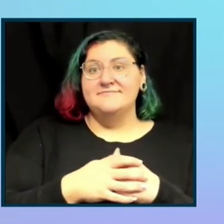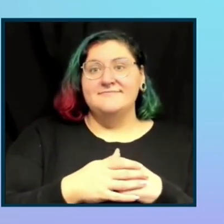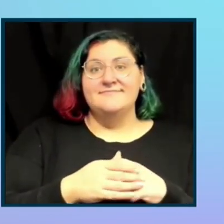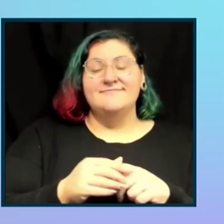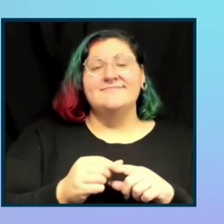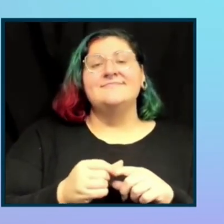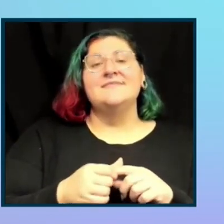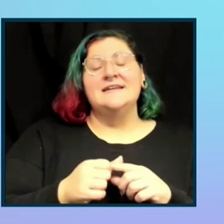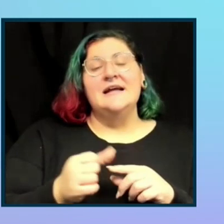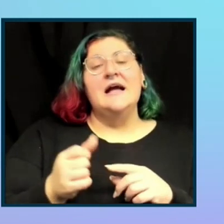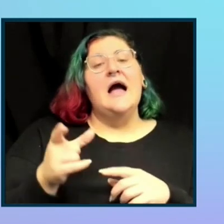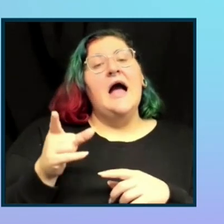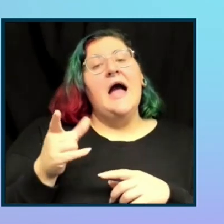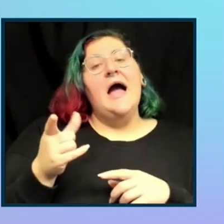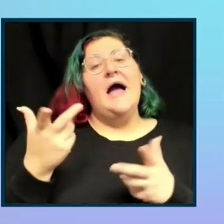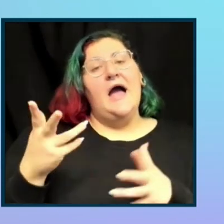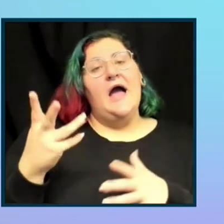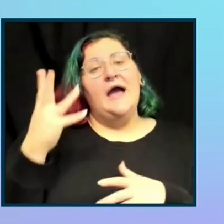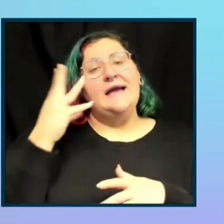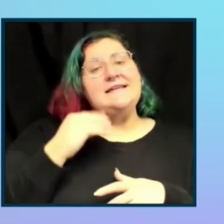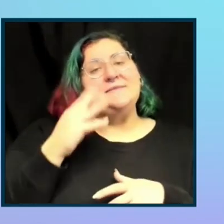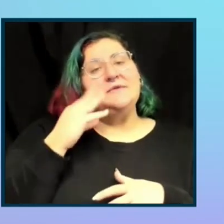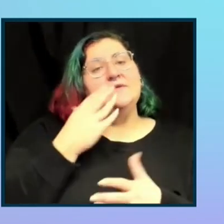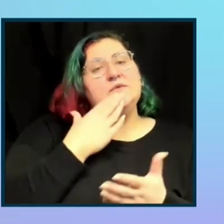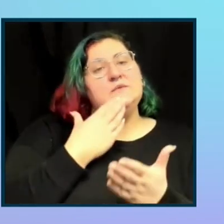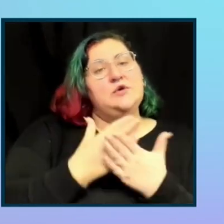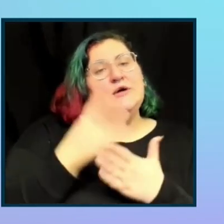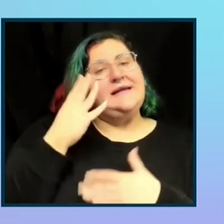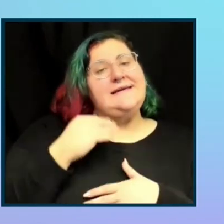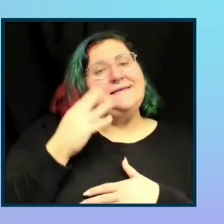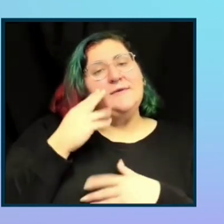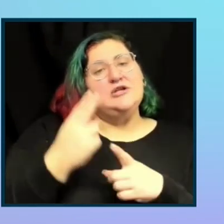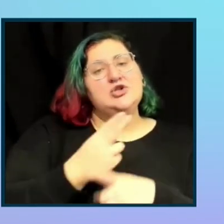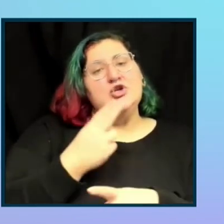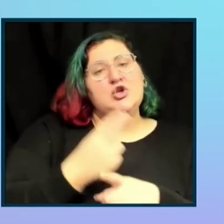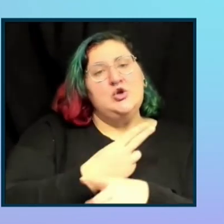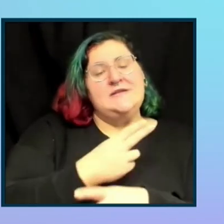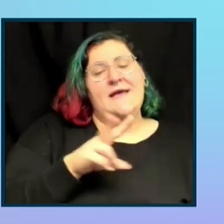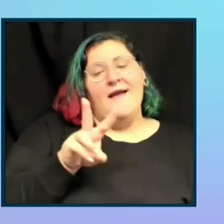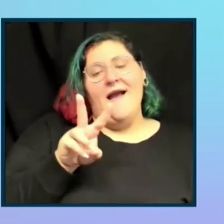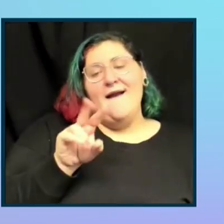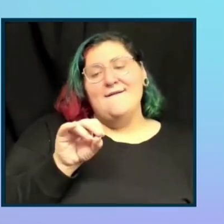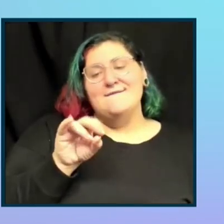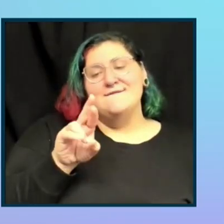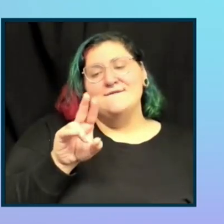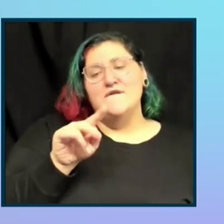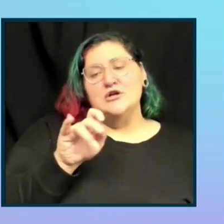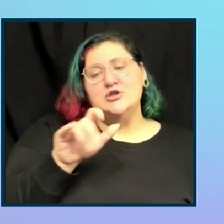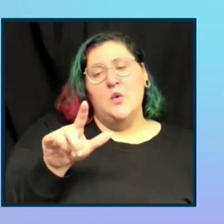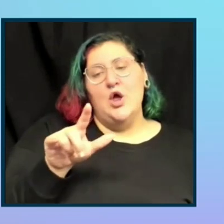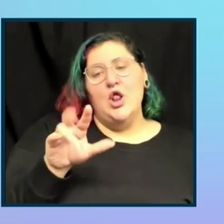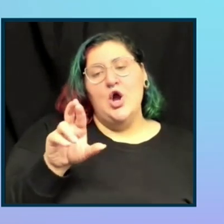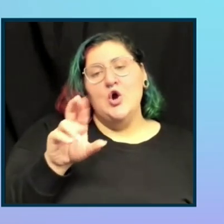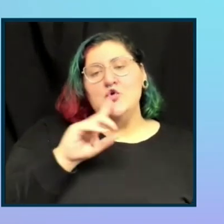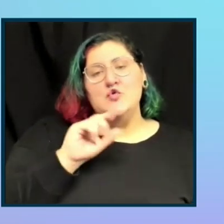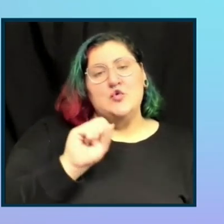"Have you had any good experiences using virtual reality, "augmented reality or extended reality? "If so can you tell us about that?"